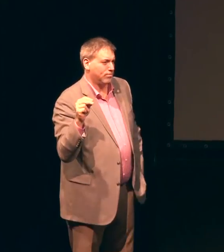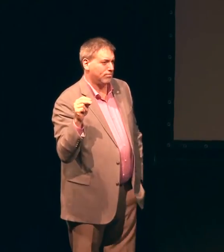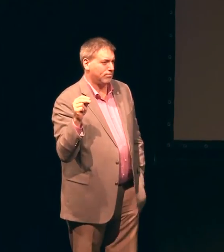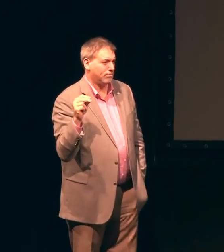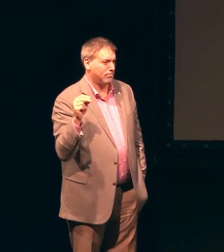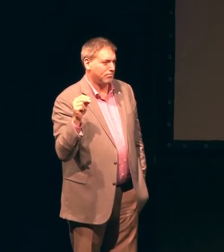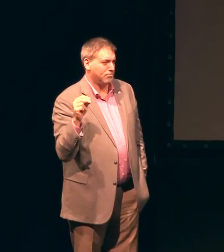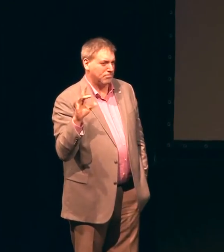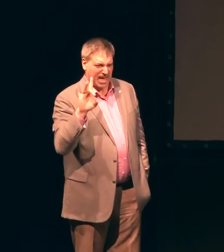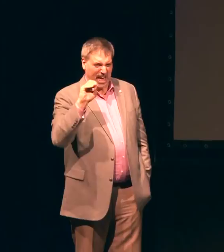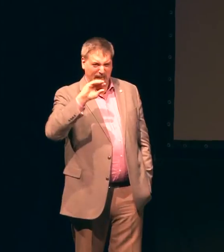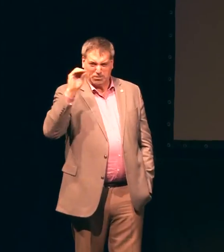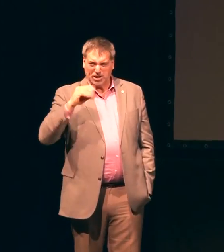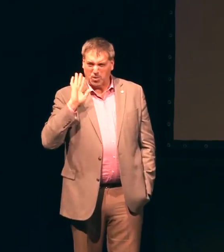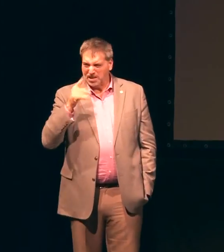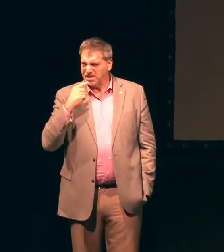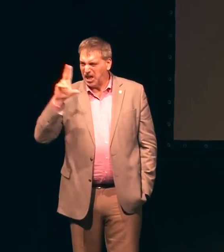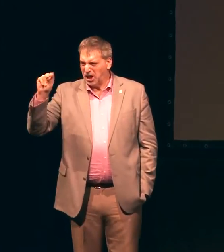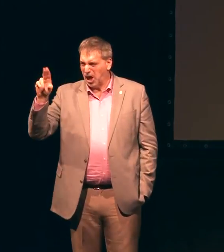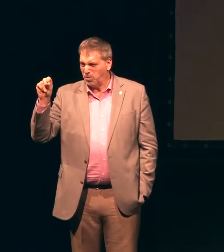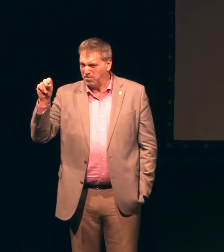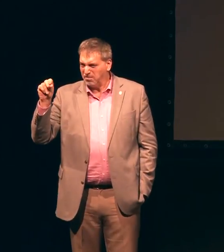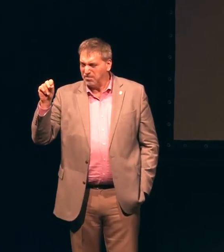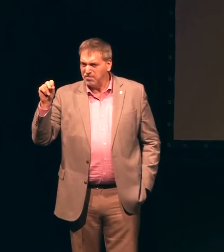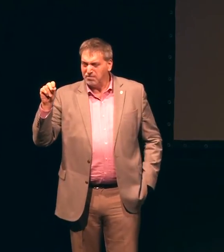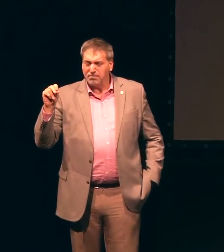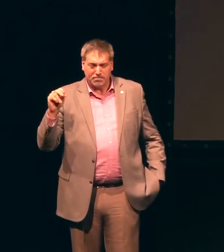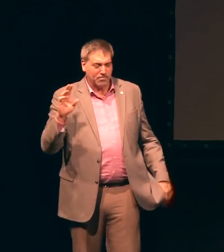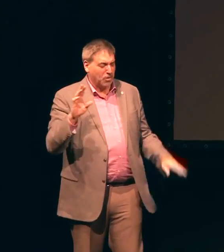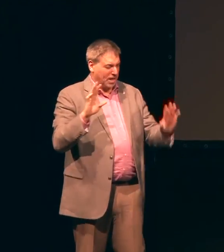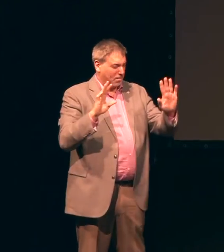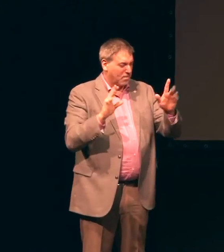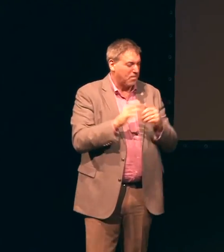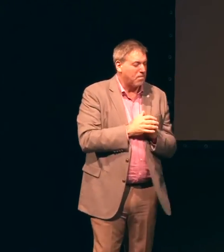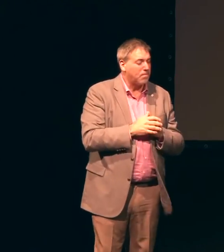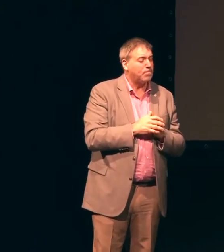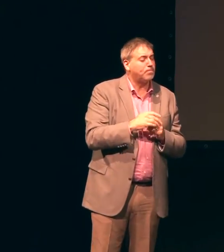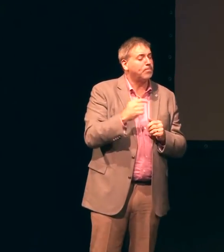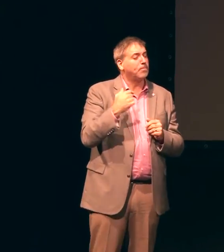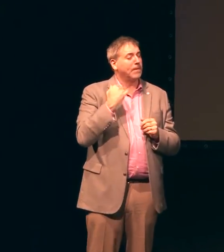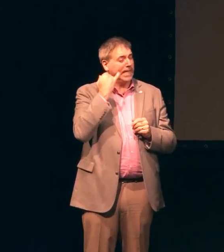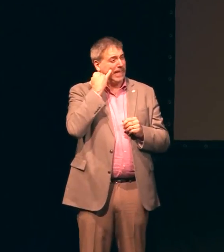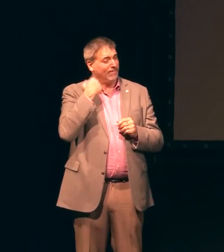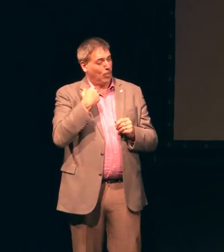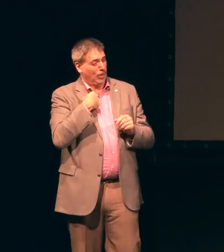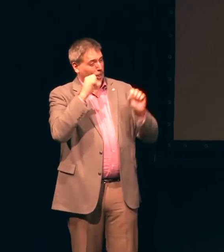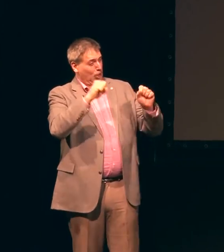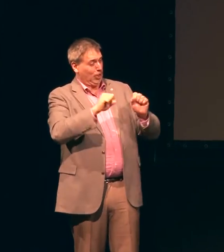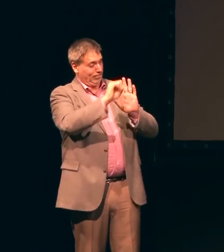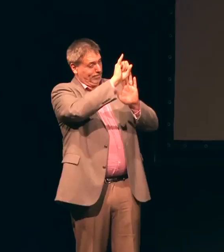bet you 80 percent would say no. 80 percent would say, no, I'm not providing an interpreter.